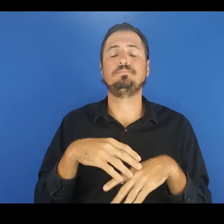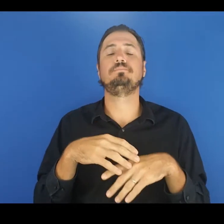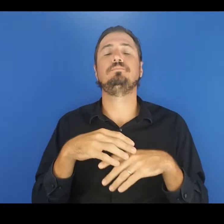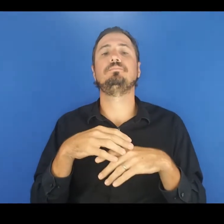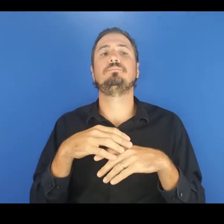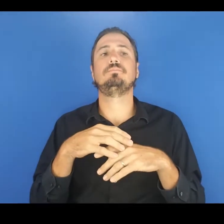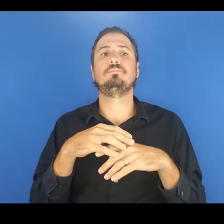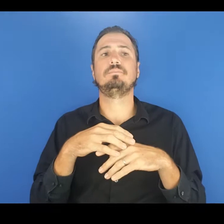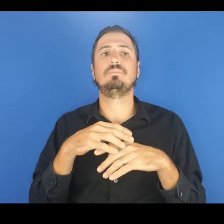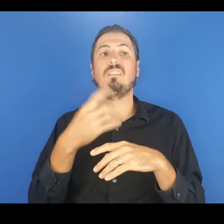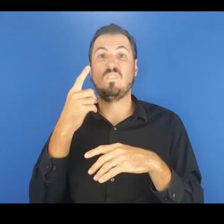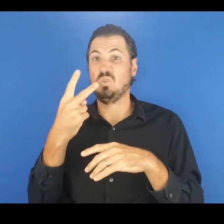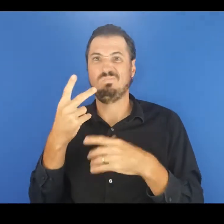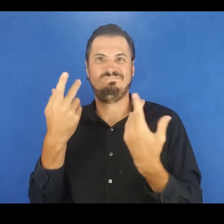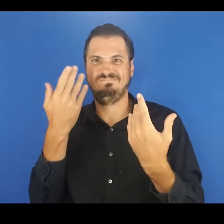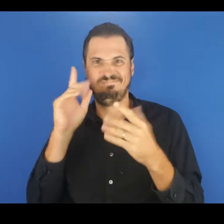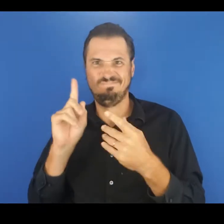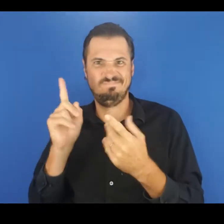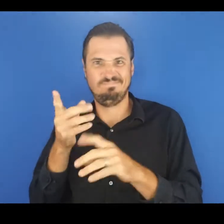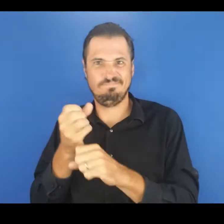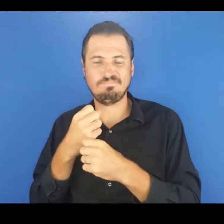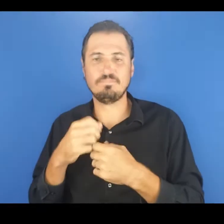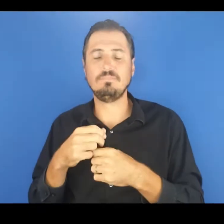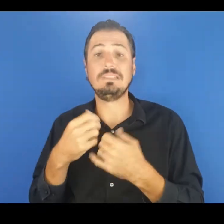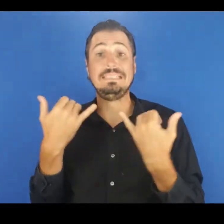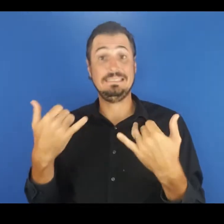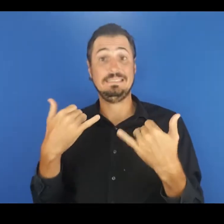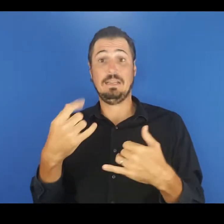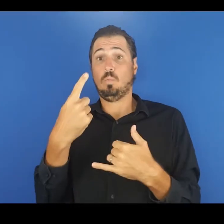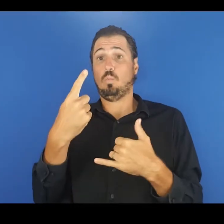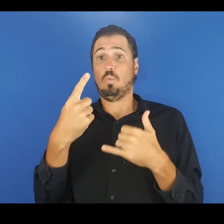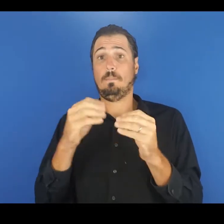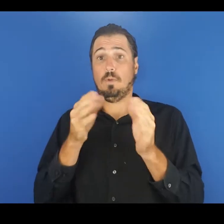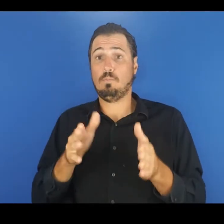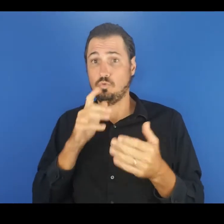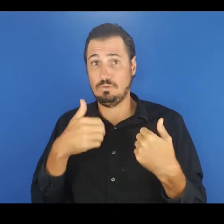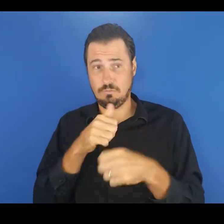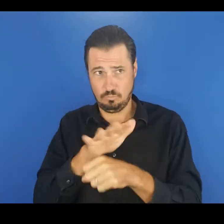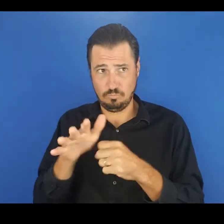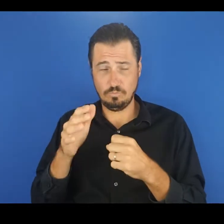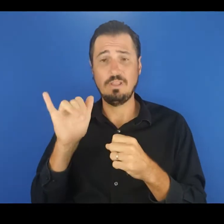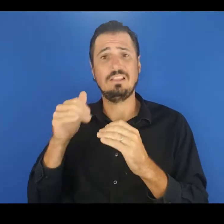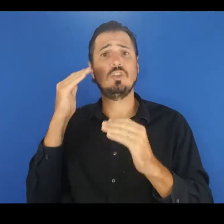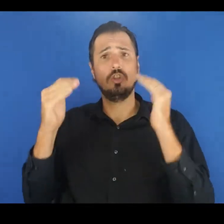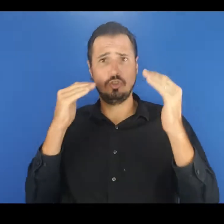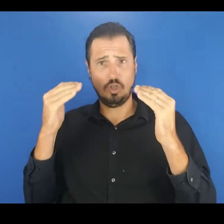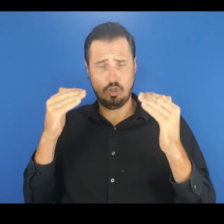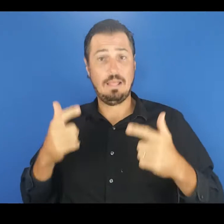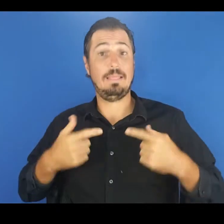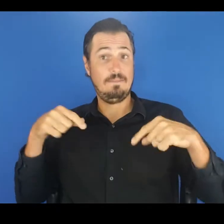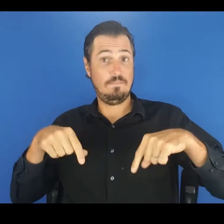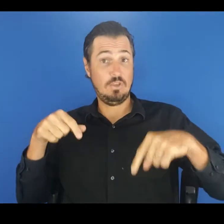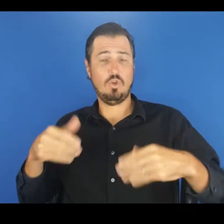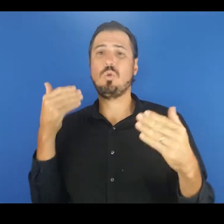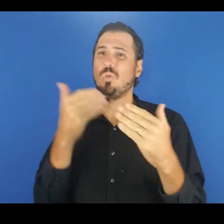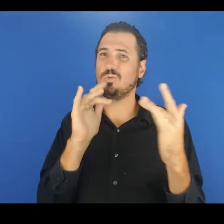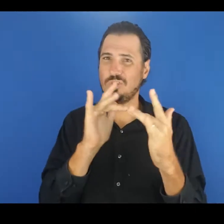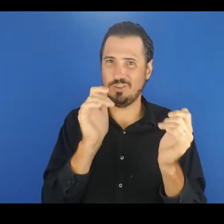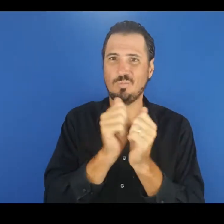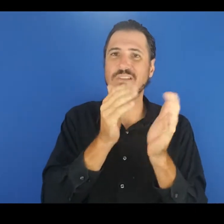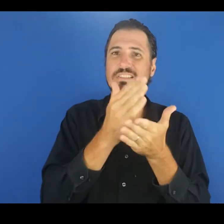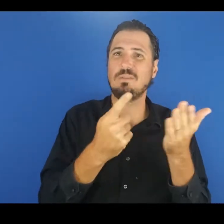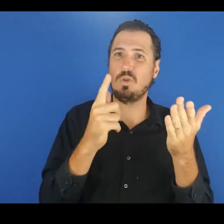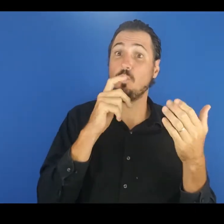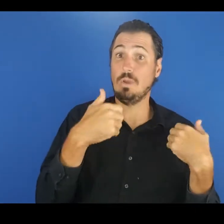Today, the health office is reporting one new case in an adult resident who had close contact to a resident case who traveled to the mainland.